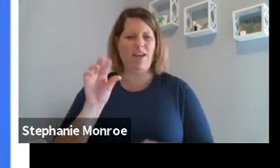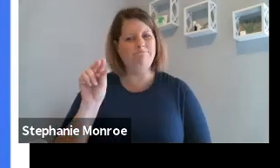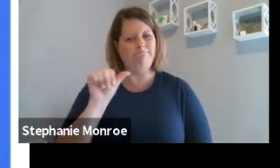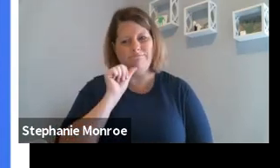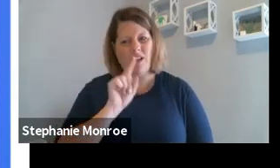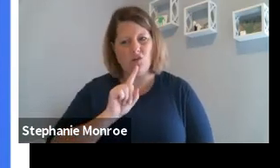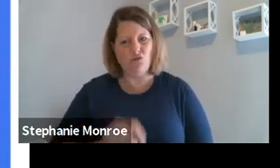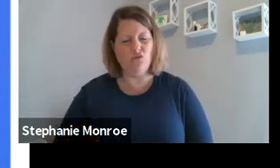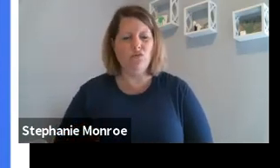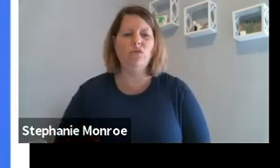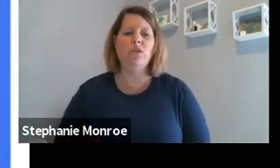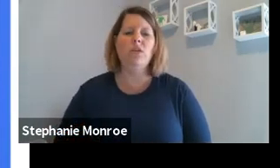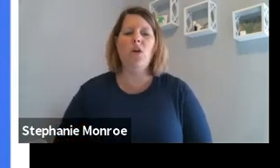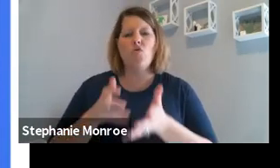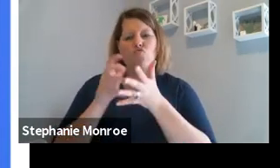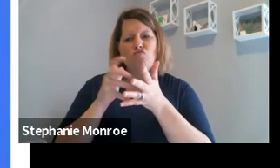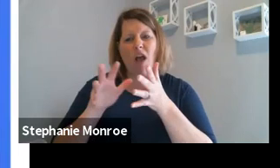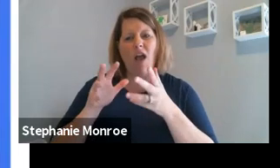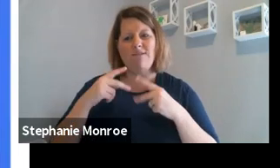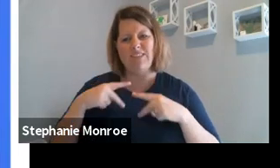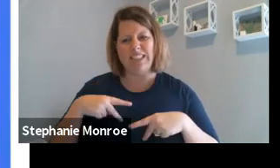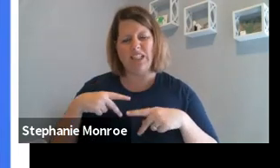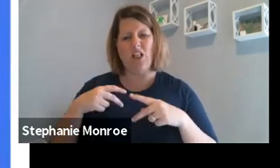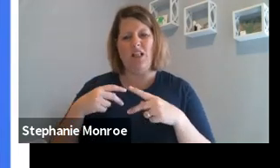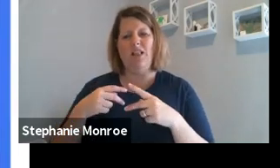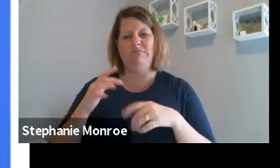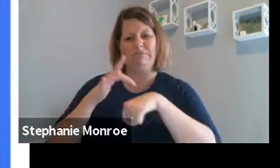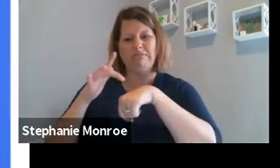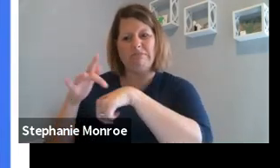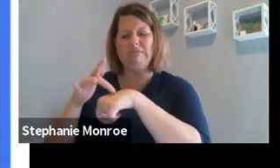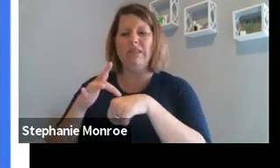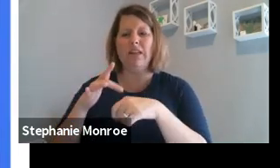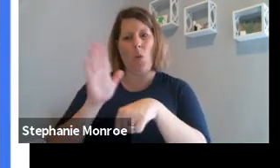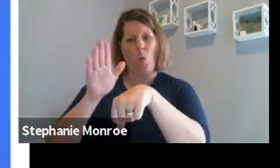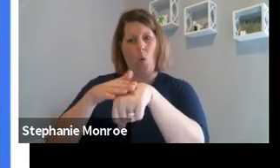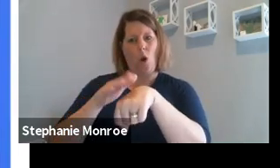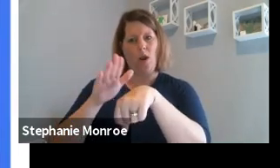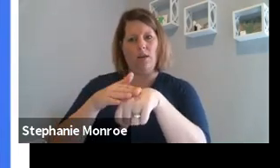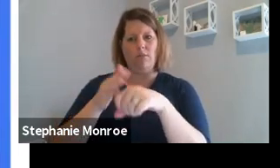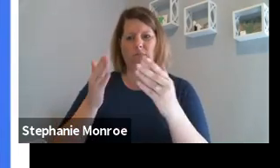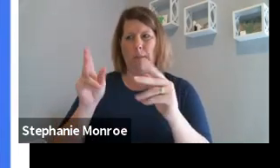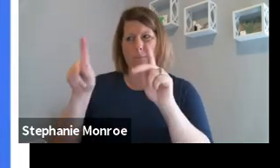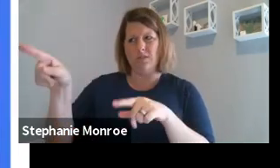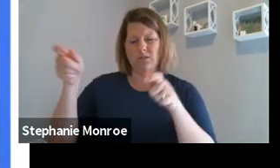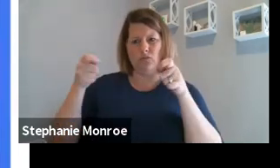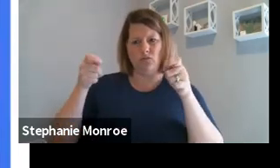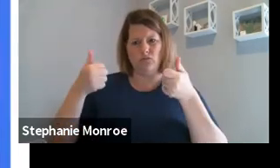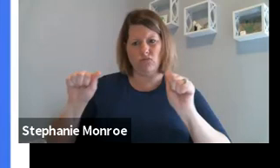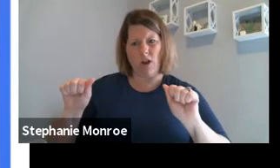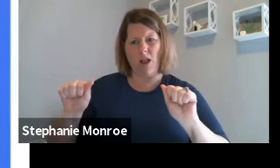Rough physical treatment is definitely a warning sign that you might be dealing with an individual who is controlling and who is an abuser.